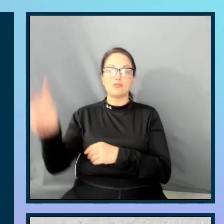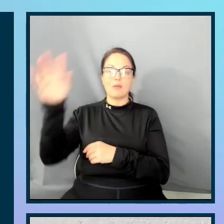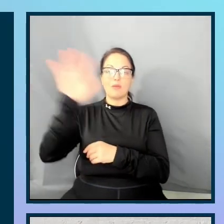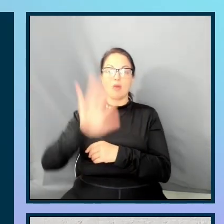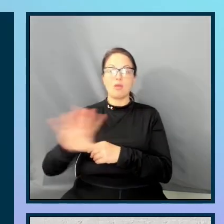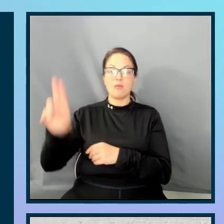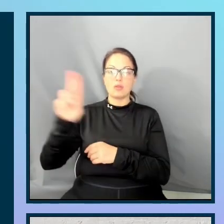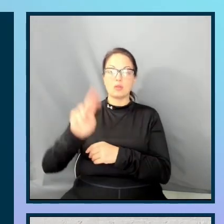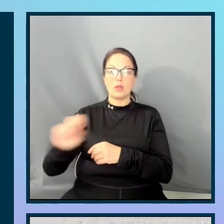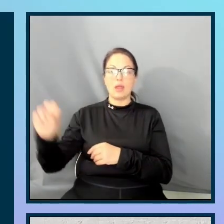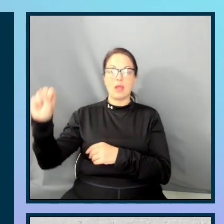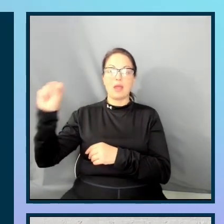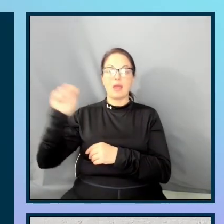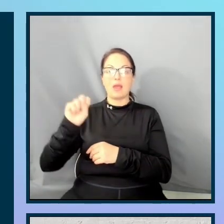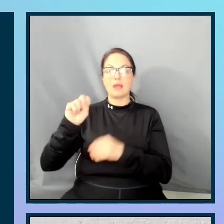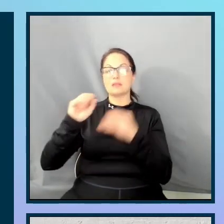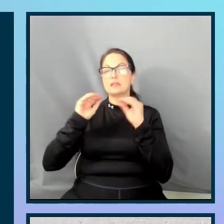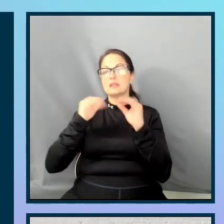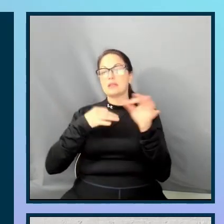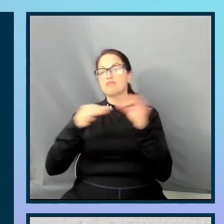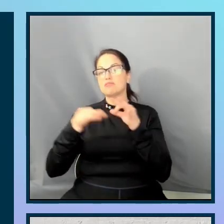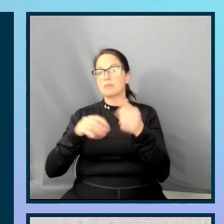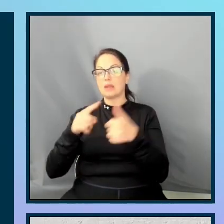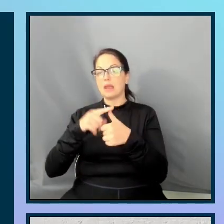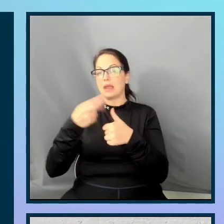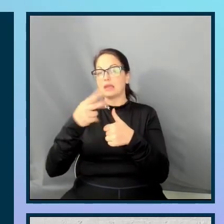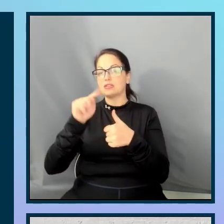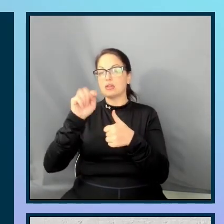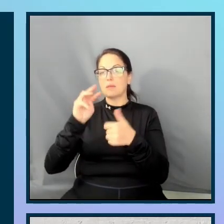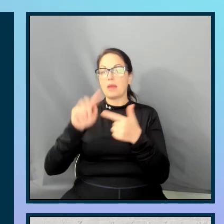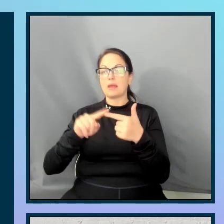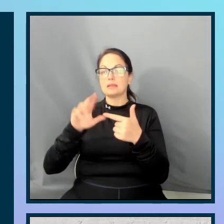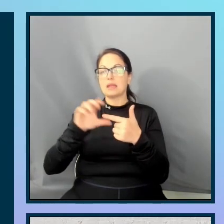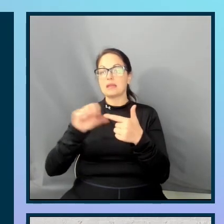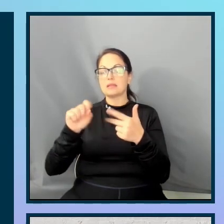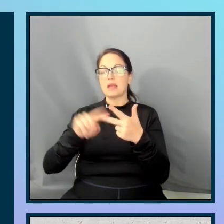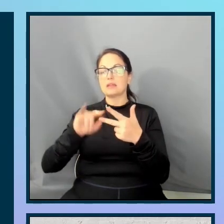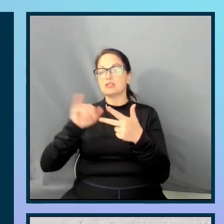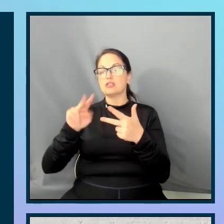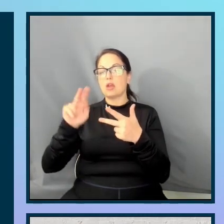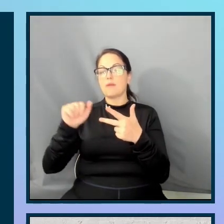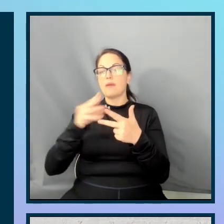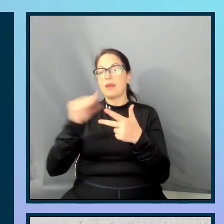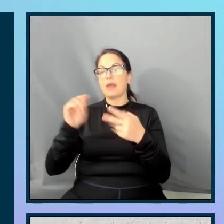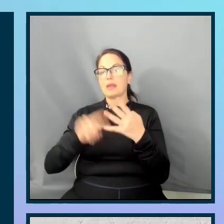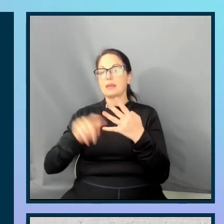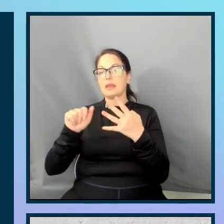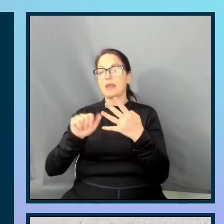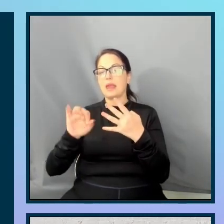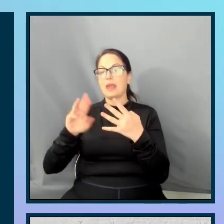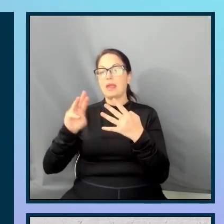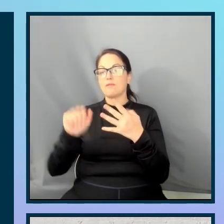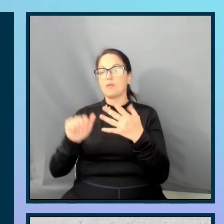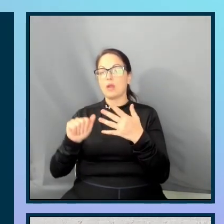instructing on HTML, CSS, JavaScript, and A-frame, a WebVR framework.